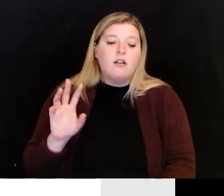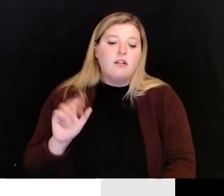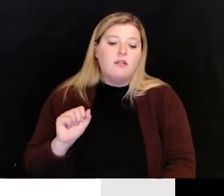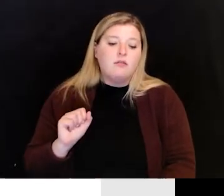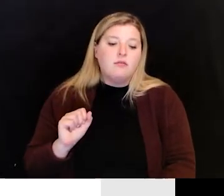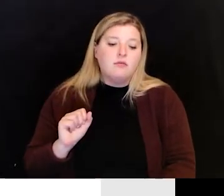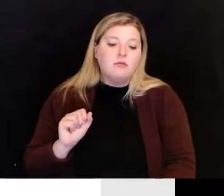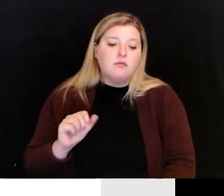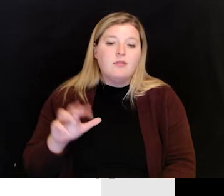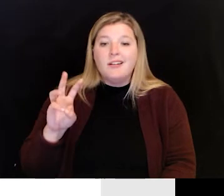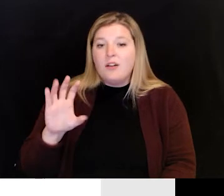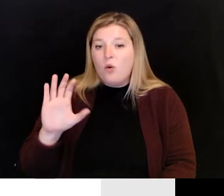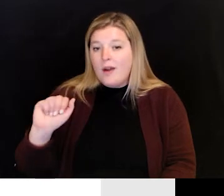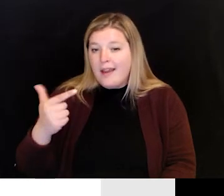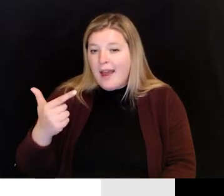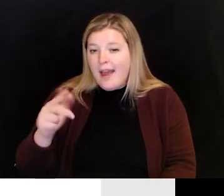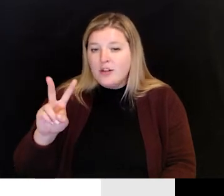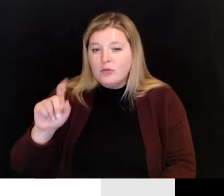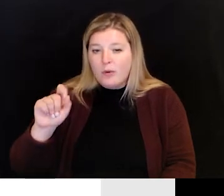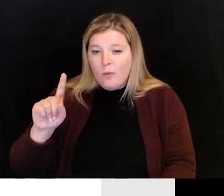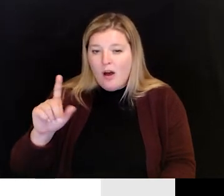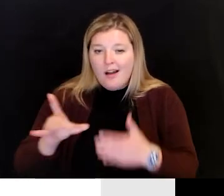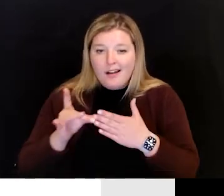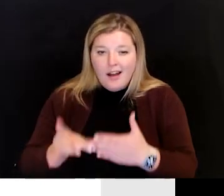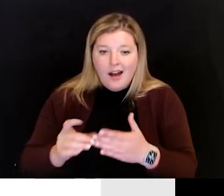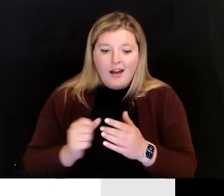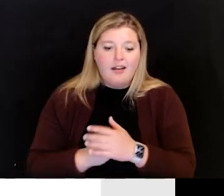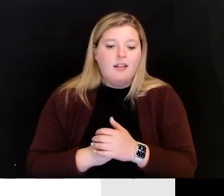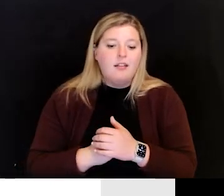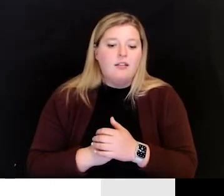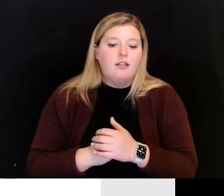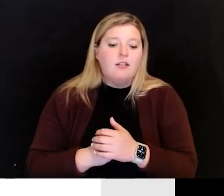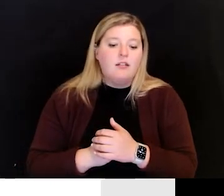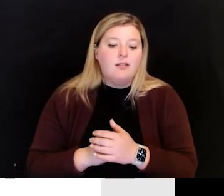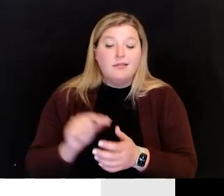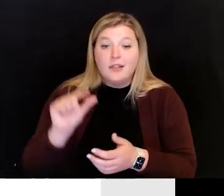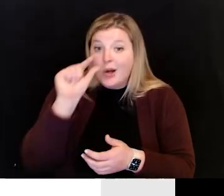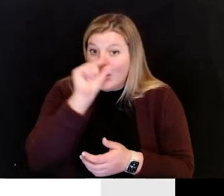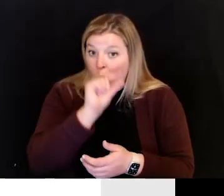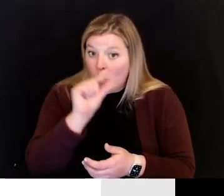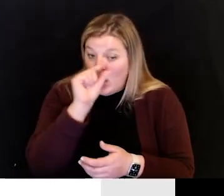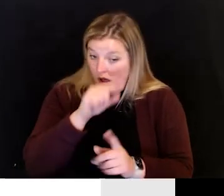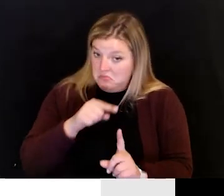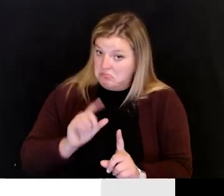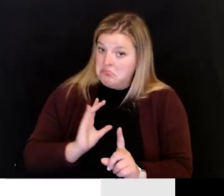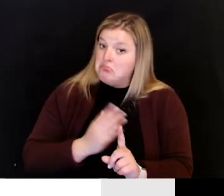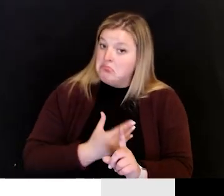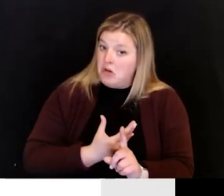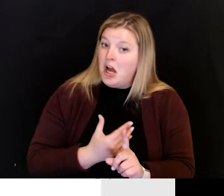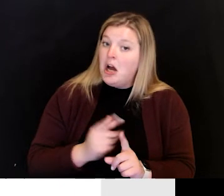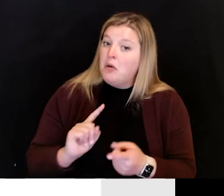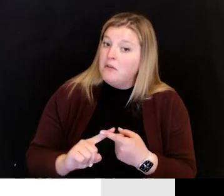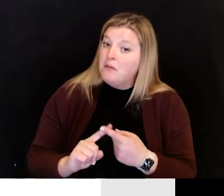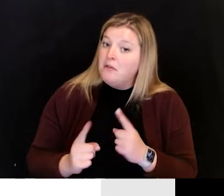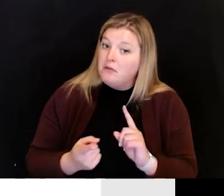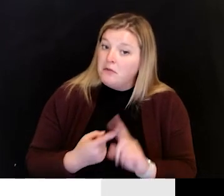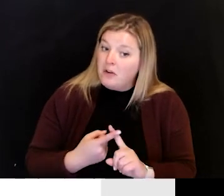the WCAG 2.1 guide. And Google is our friend. You have to try many different search terms